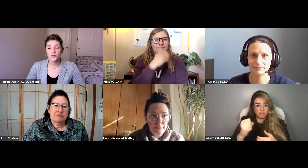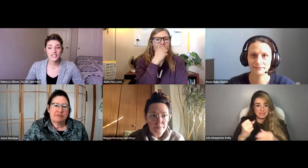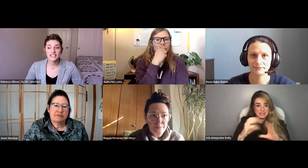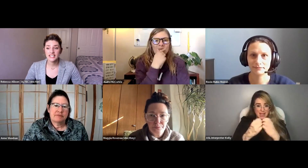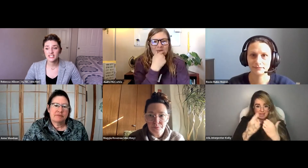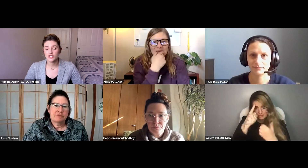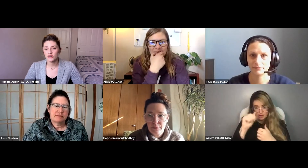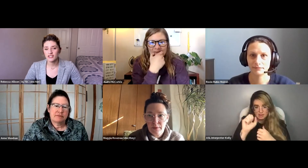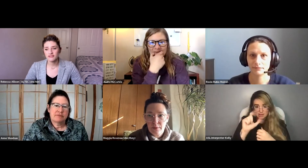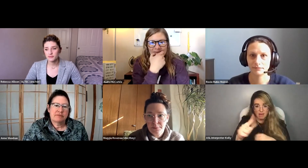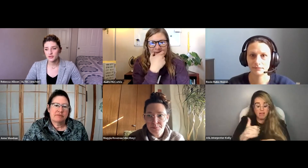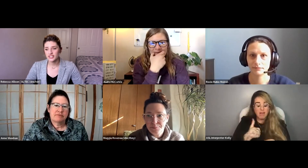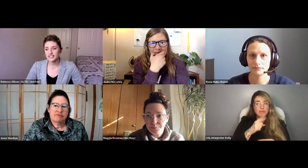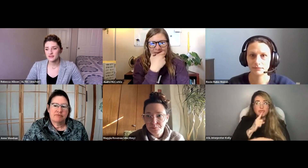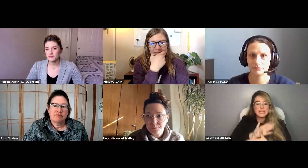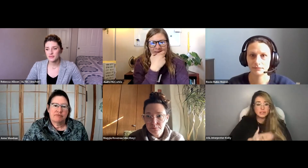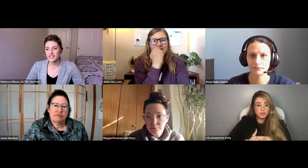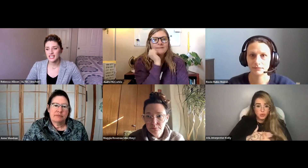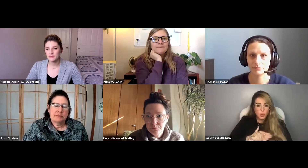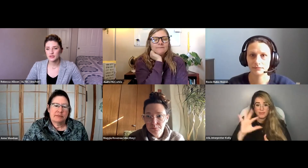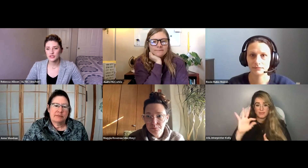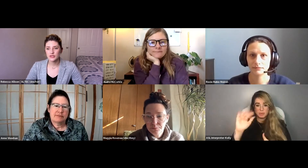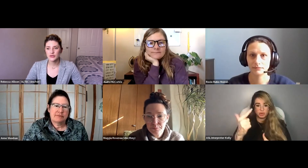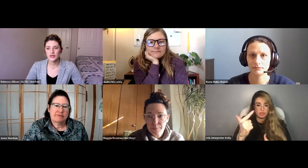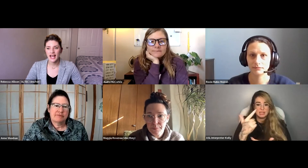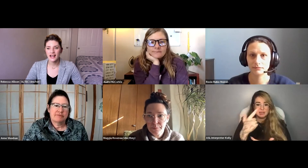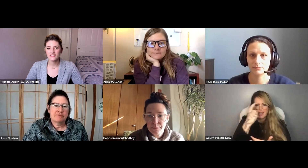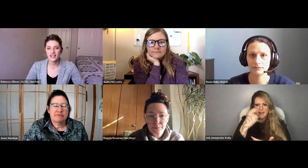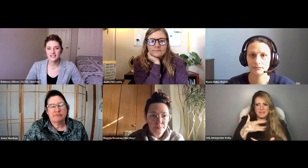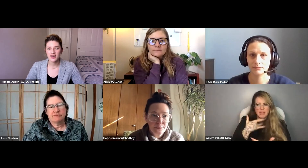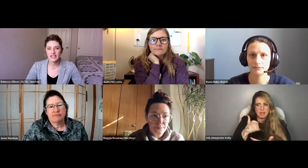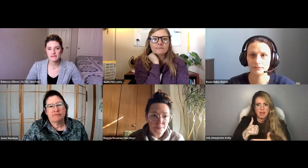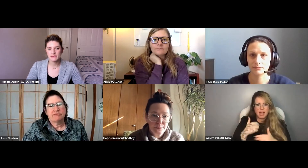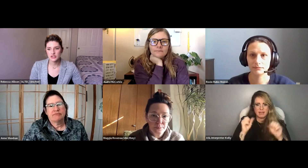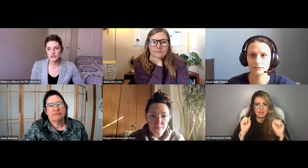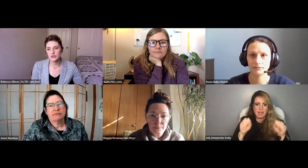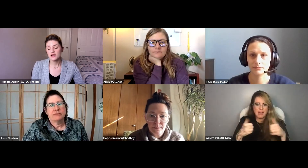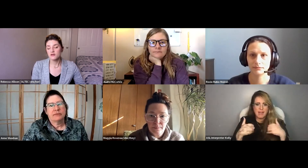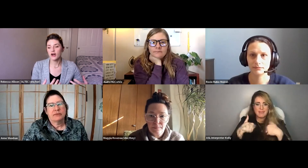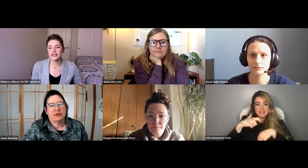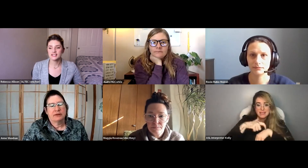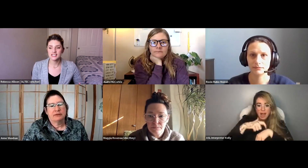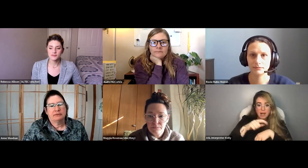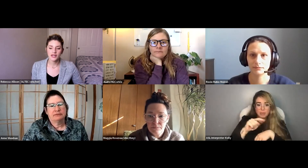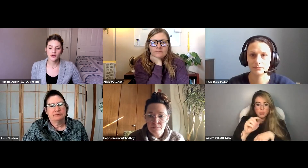really enjoyed Flipgrid, being able to have that time to practice on my own.